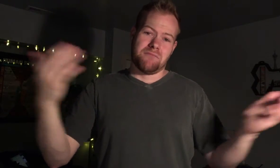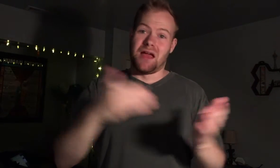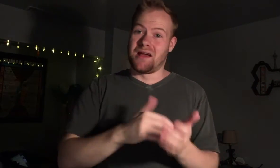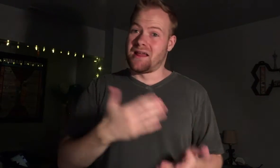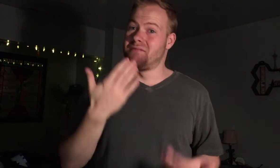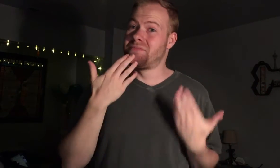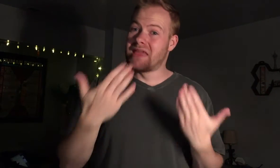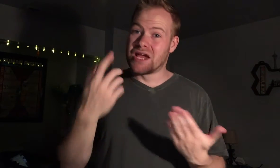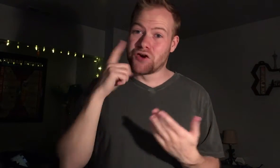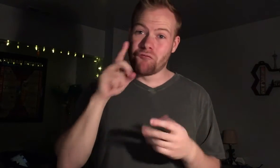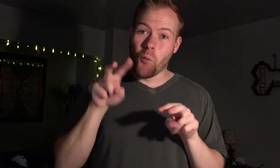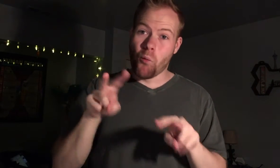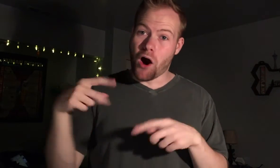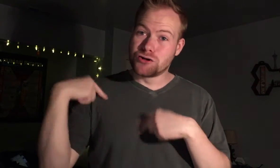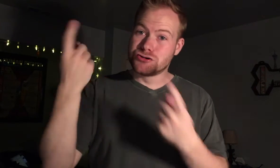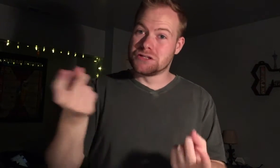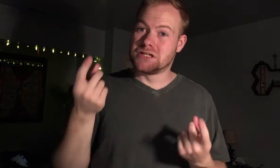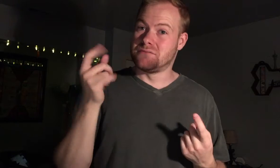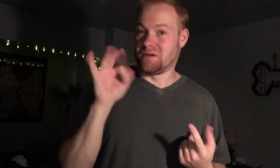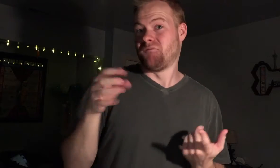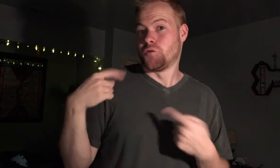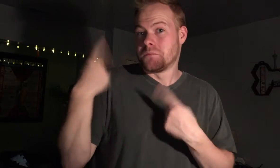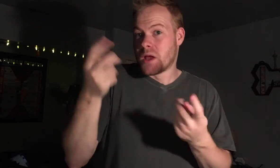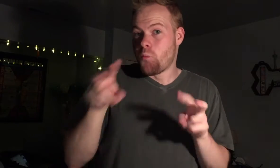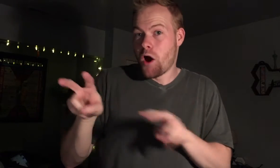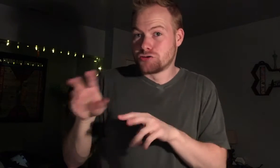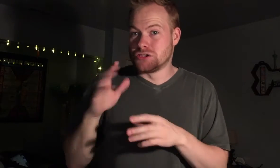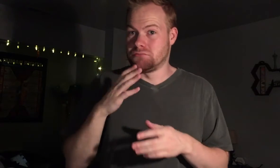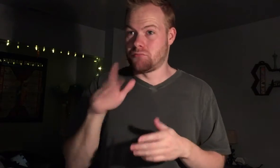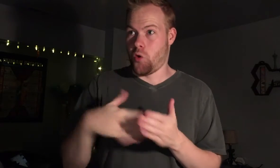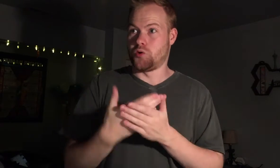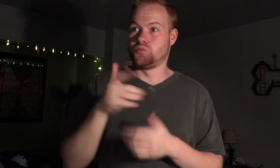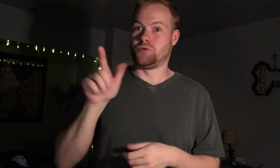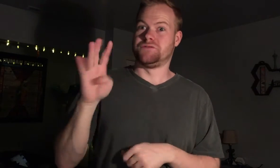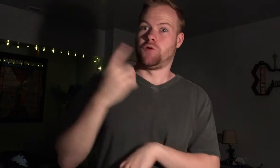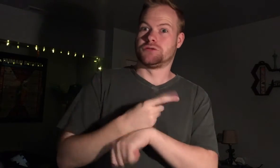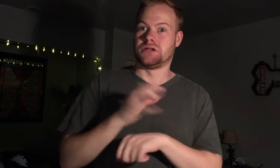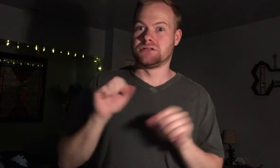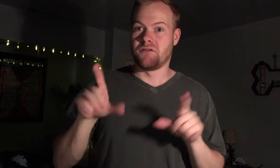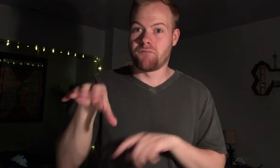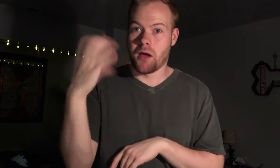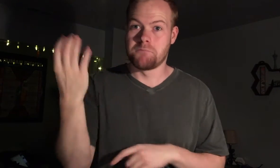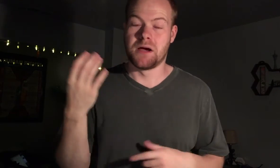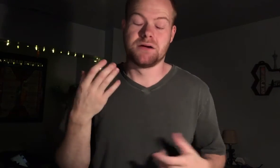Again, thank you for watching, if you've been watching all 24 days of Vlogmas.